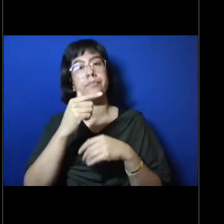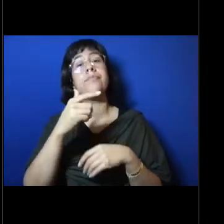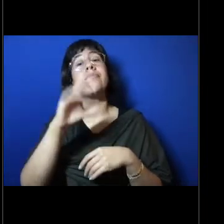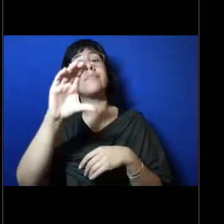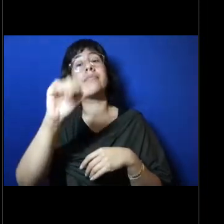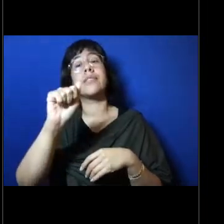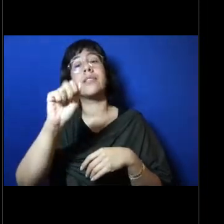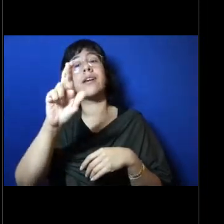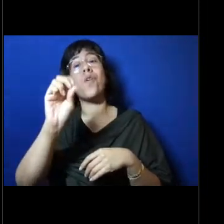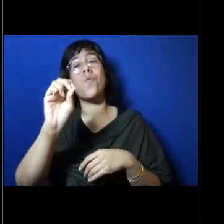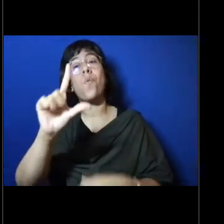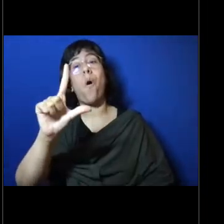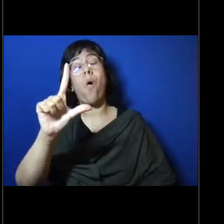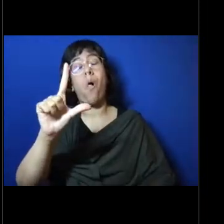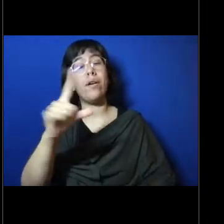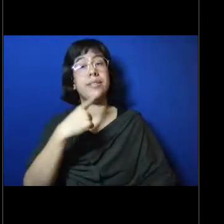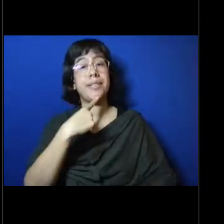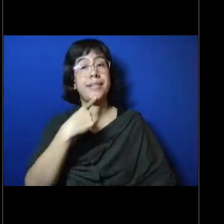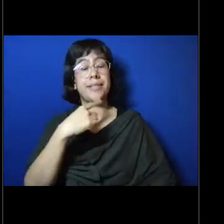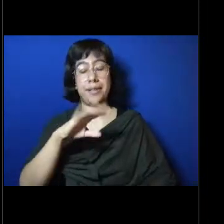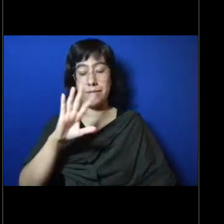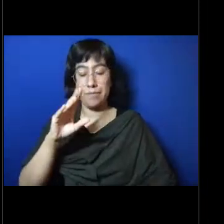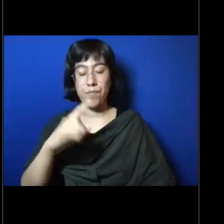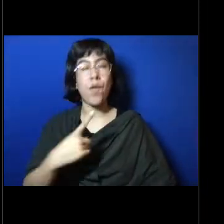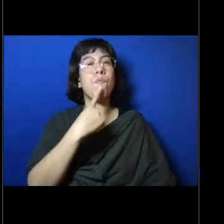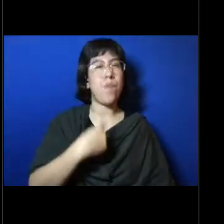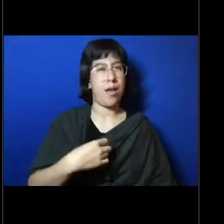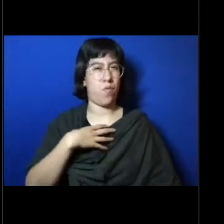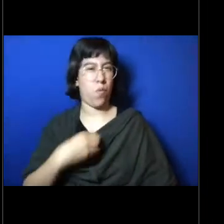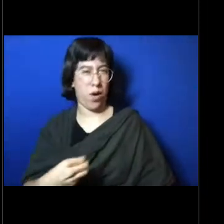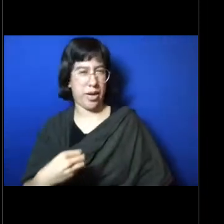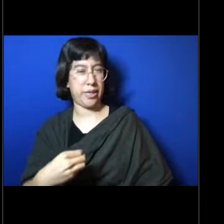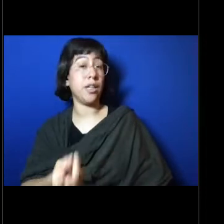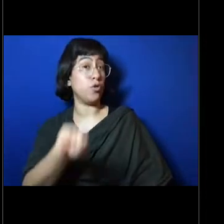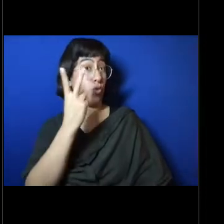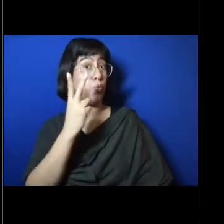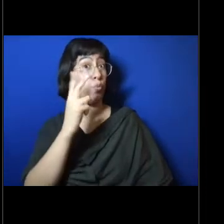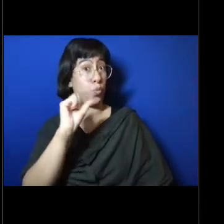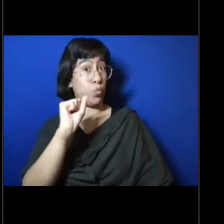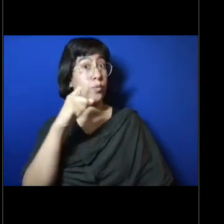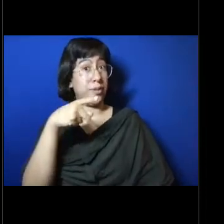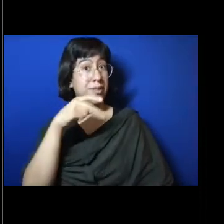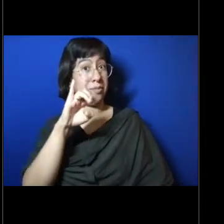that there are red and whites, so that's two species. Okay.